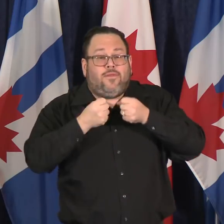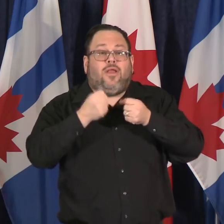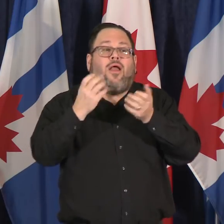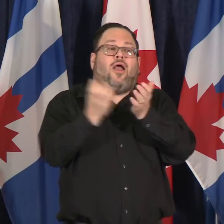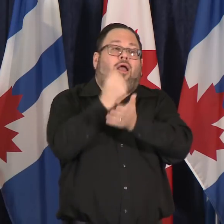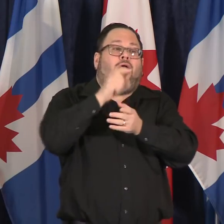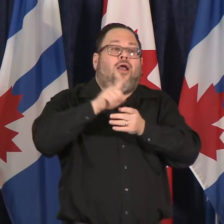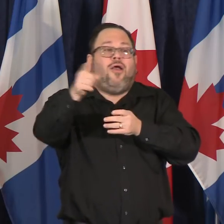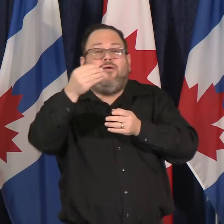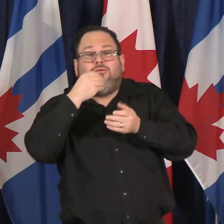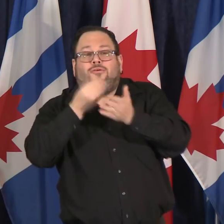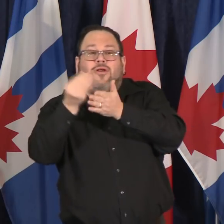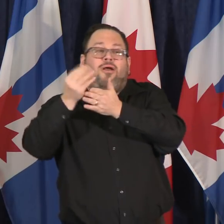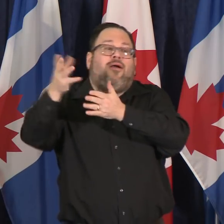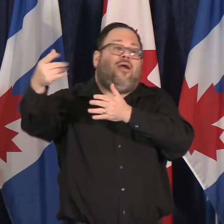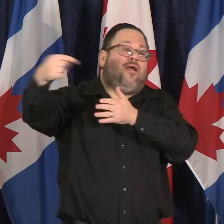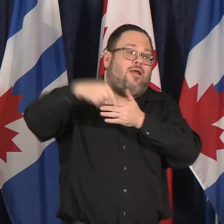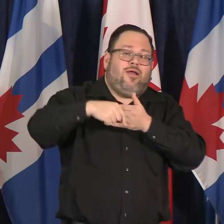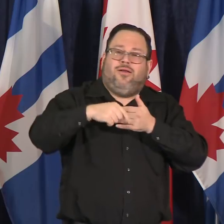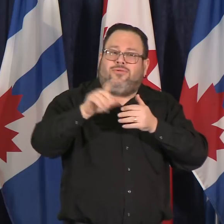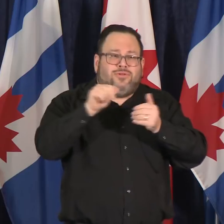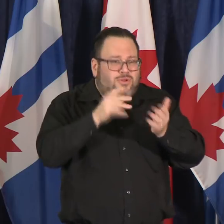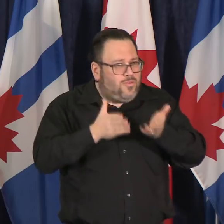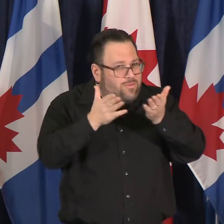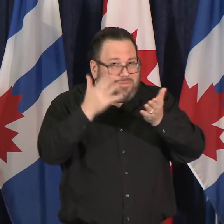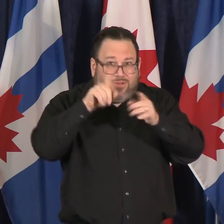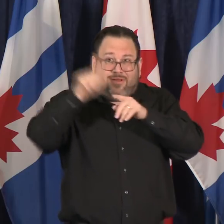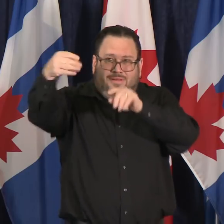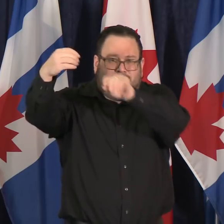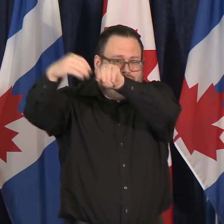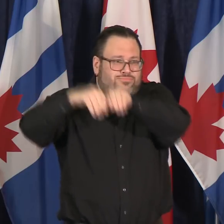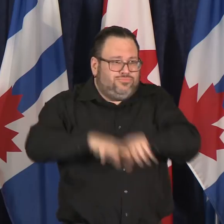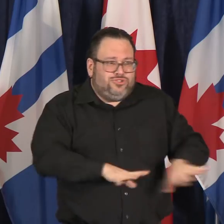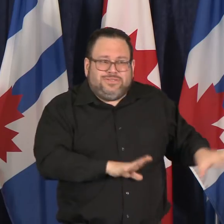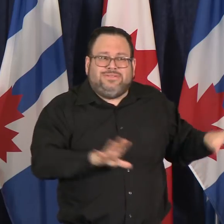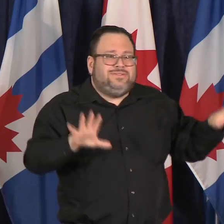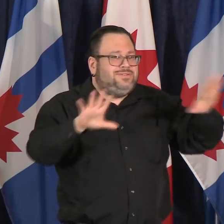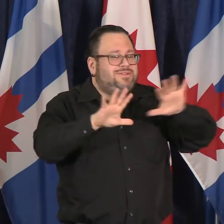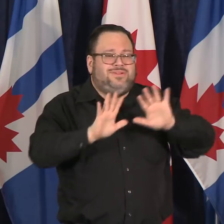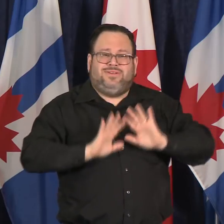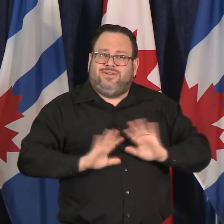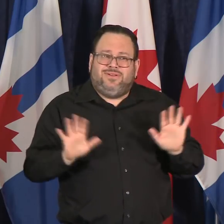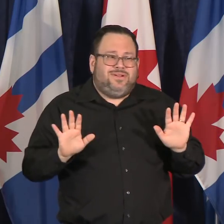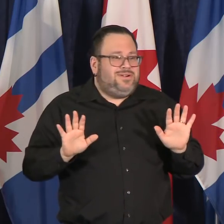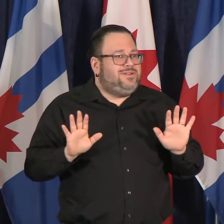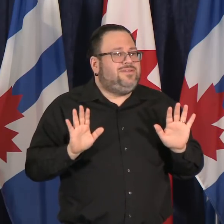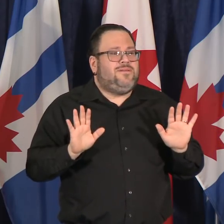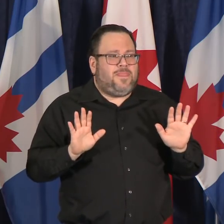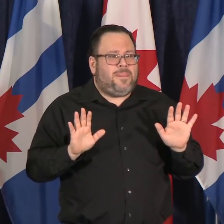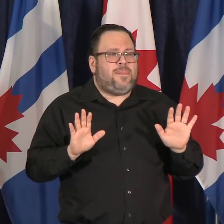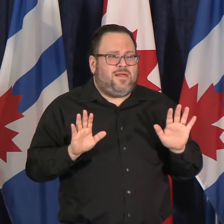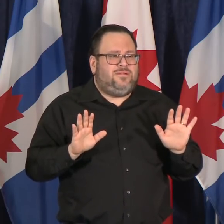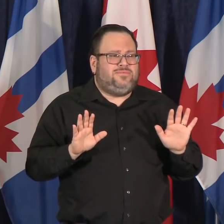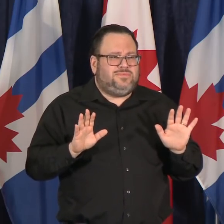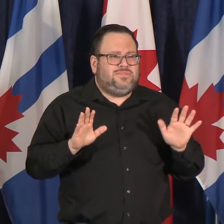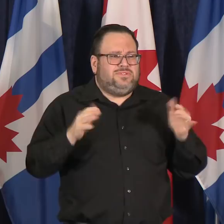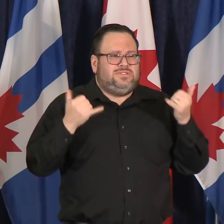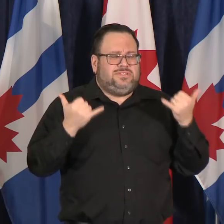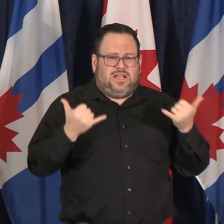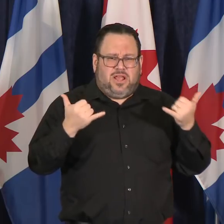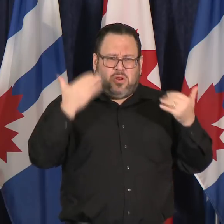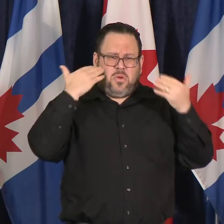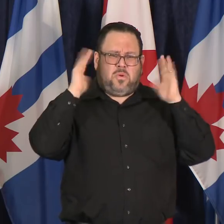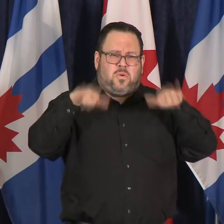this is a challenging time your federal your provincial and your local